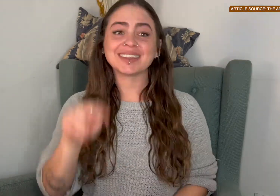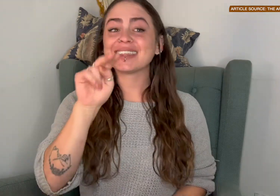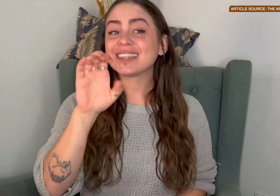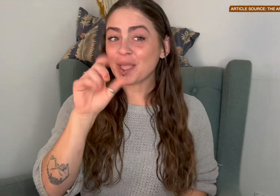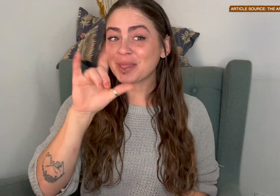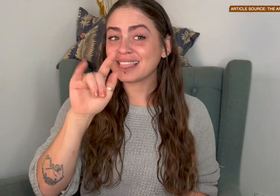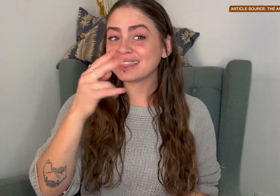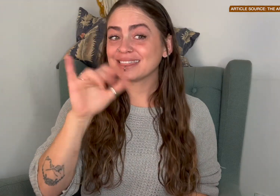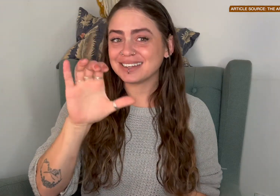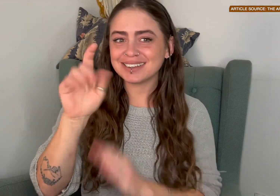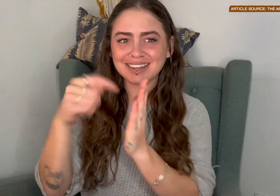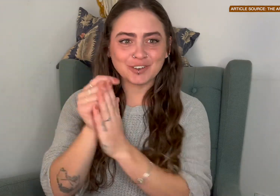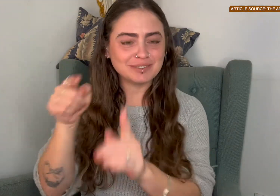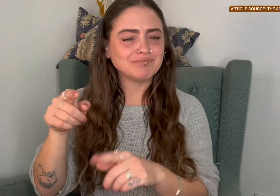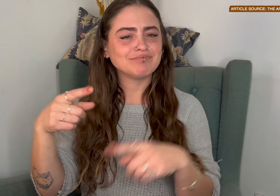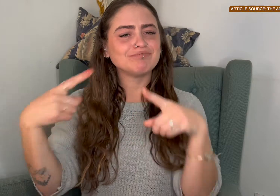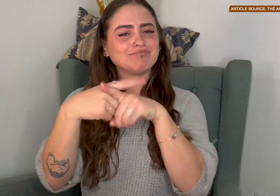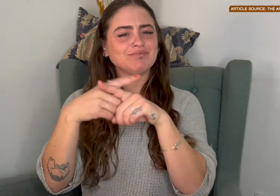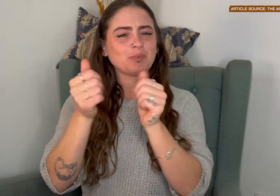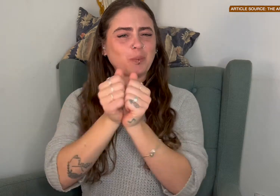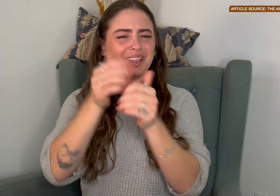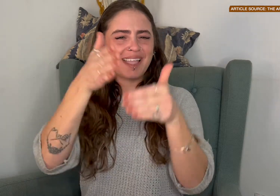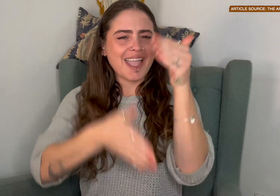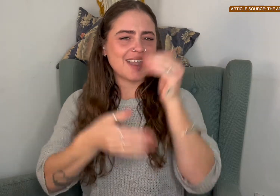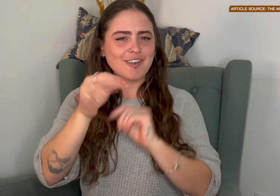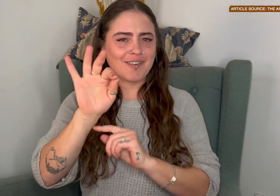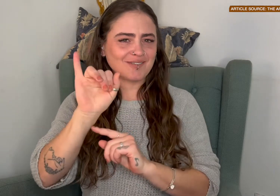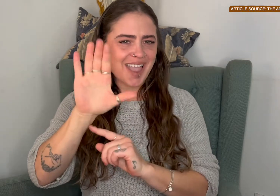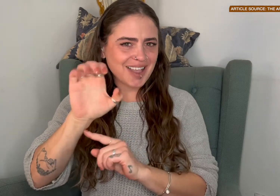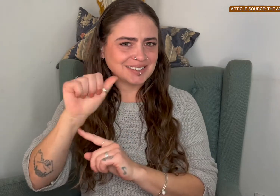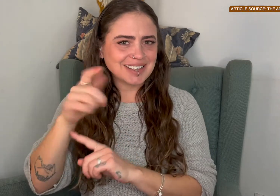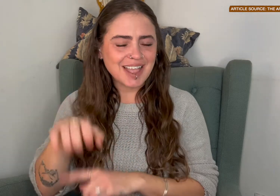The Neolithic era, coinciding with the end of the Ice Age,